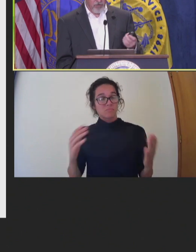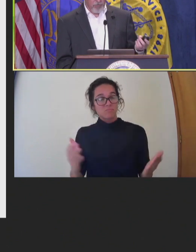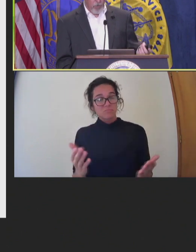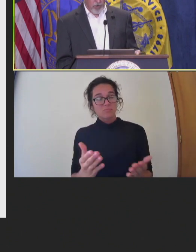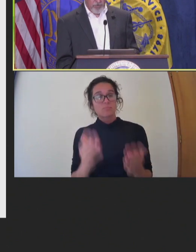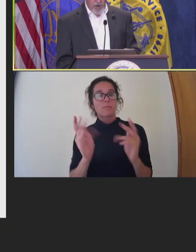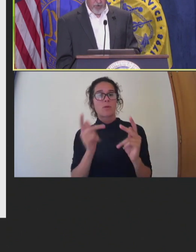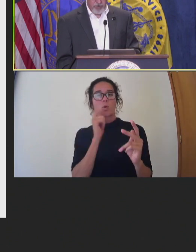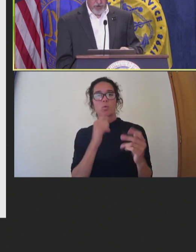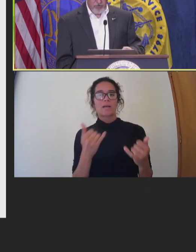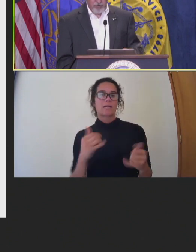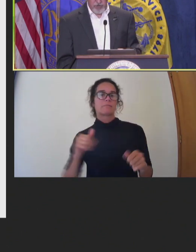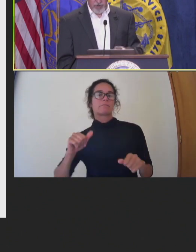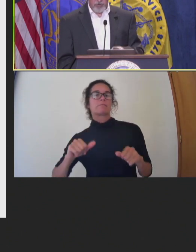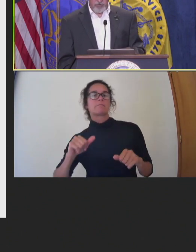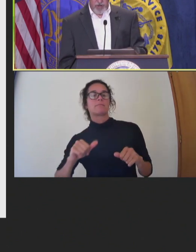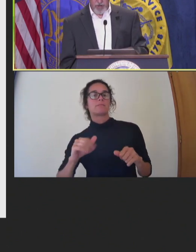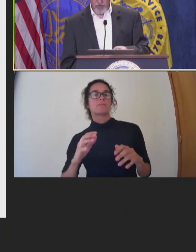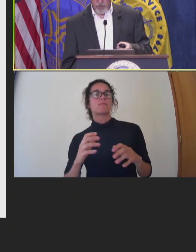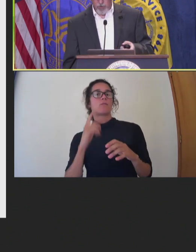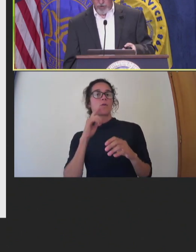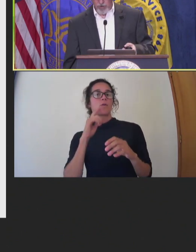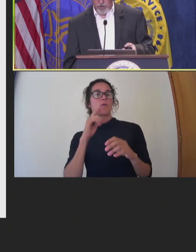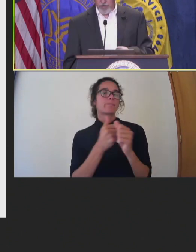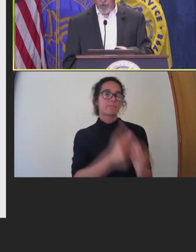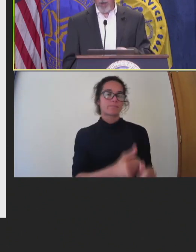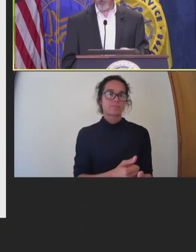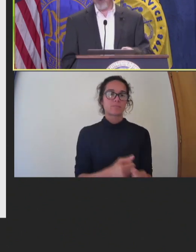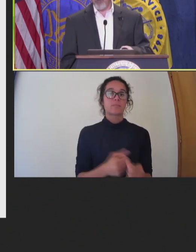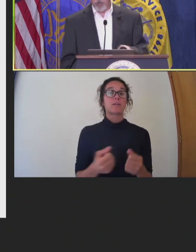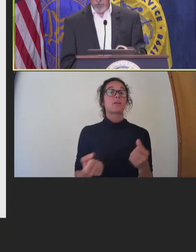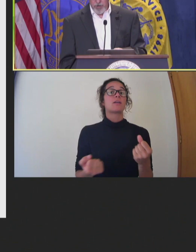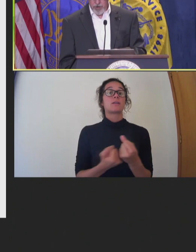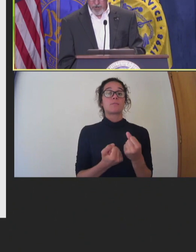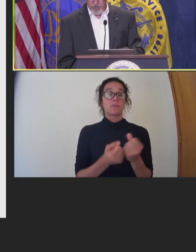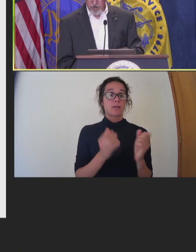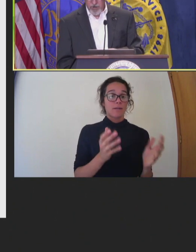Supportive conversations in clinical settings as well as building collaboration in communities to